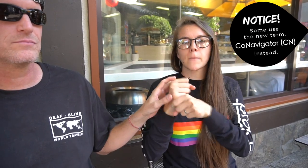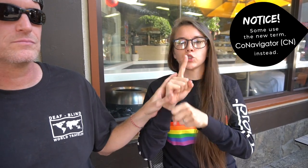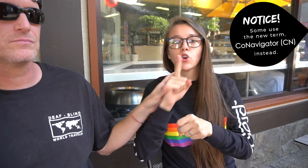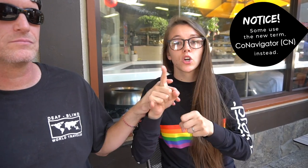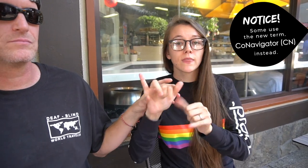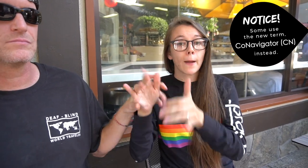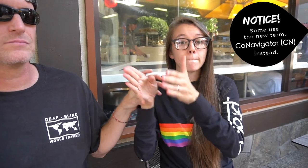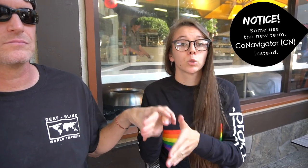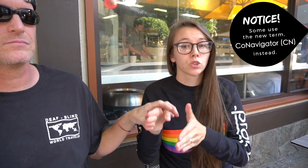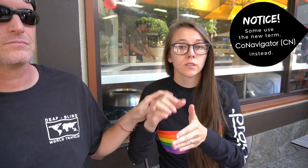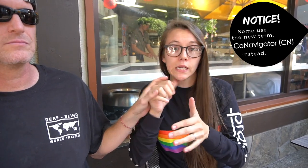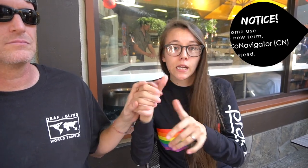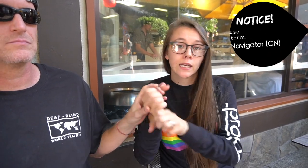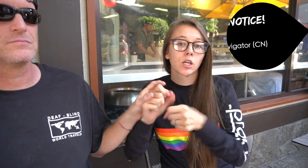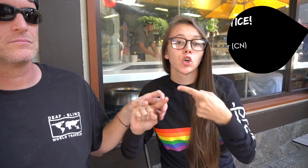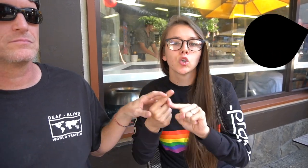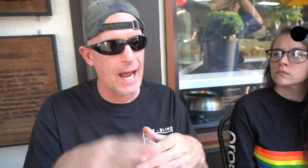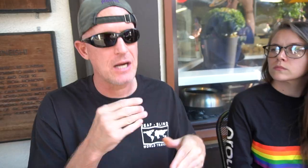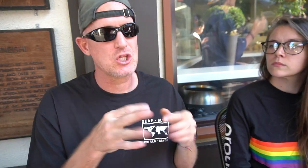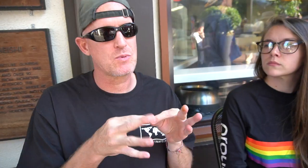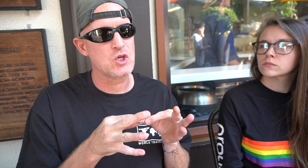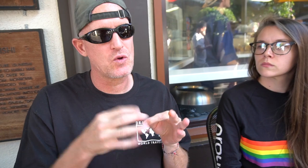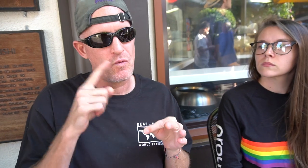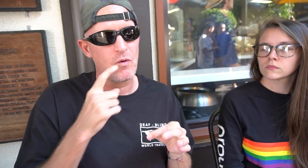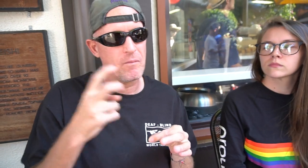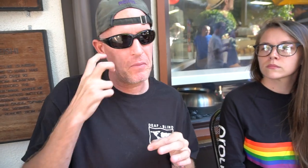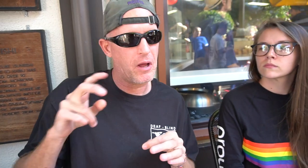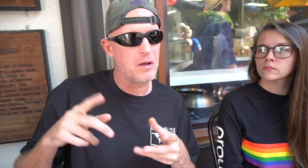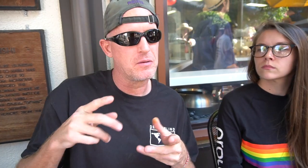to make ensure their safety. Kevin: and they also interpret for DeafBlind